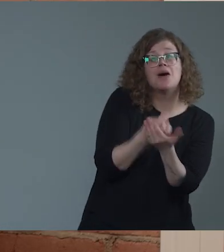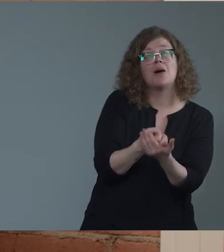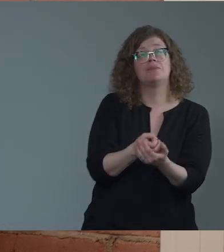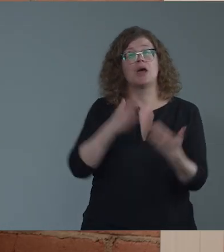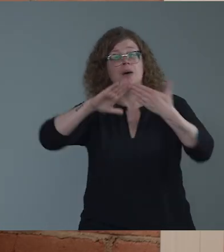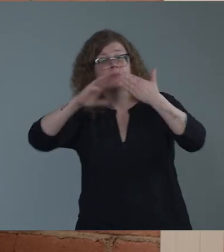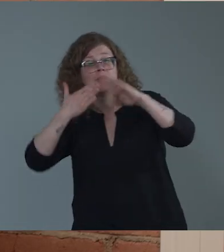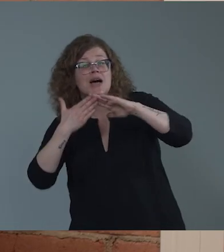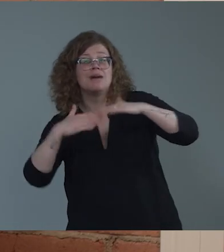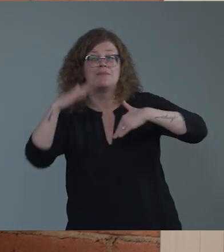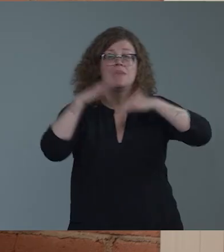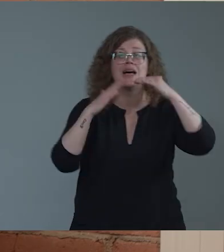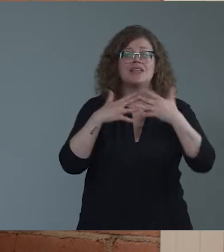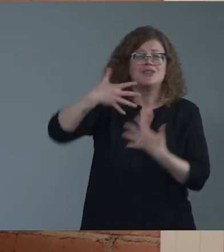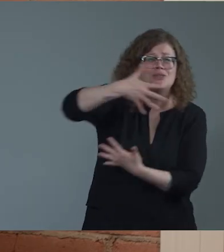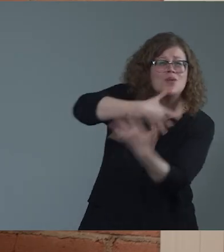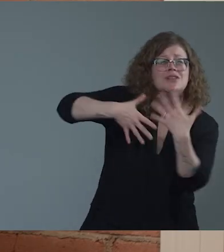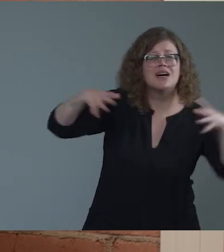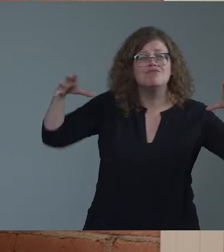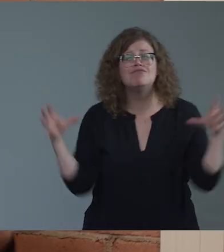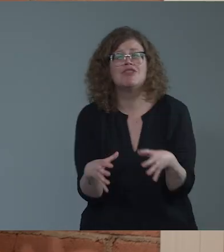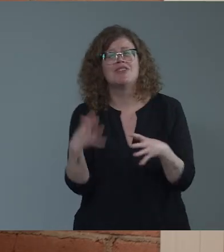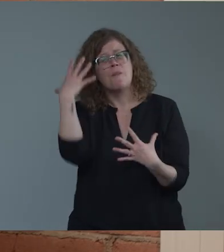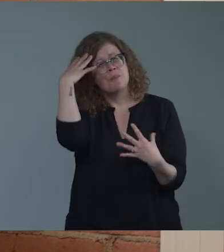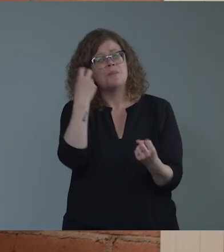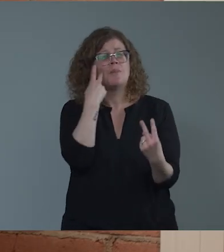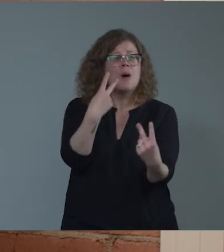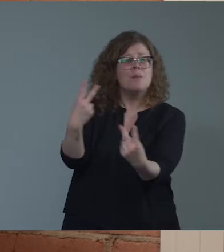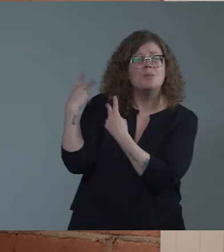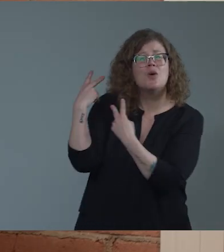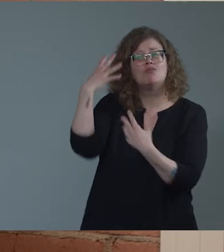That professional development will help these local artists not only get more work within their own community,